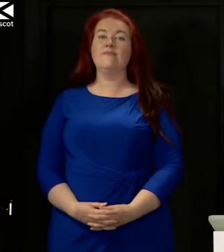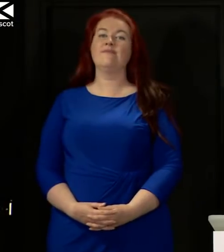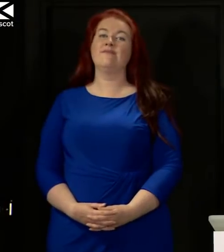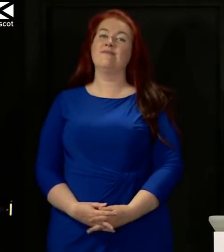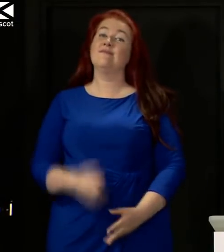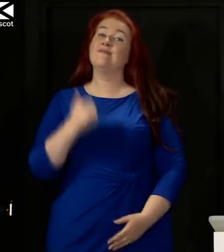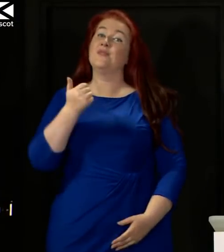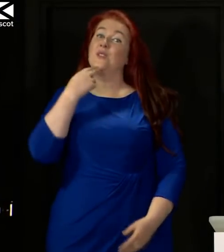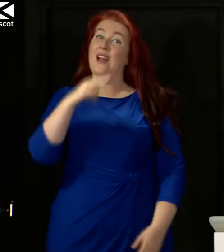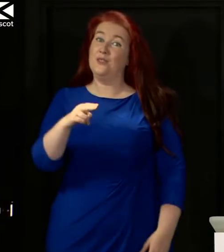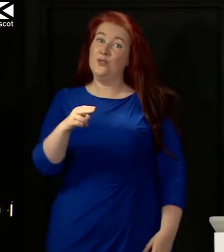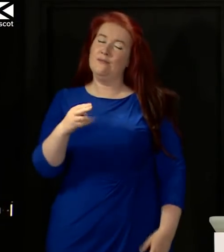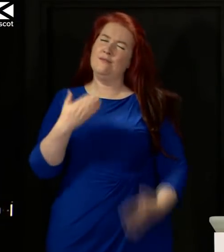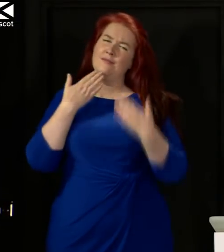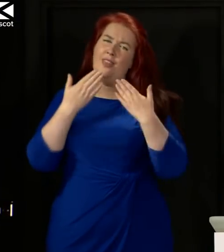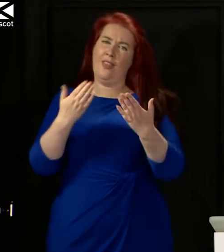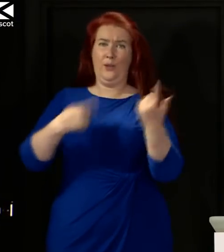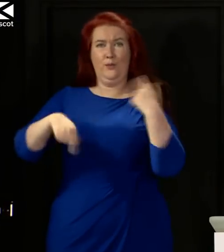Good afternoon. Thank you for joining us today.